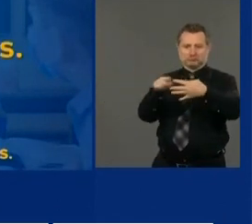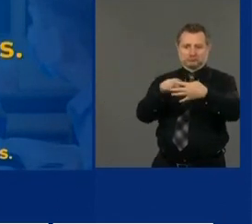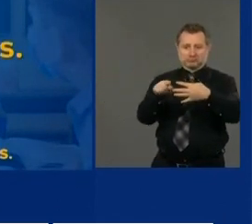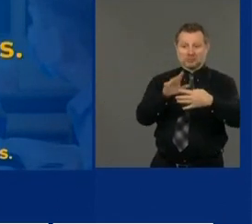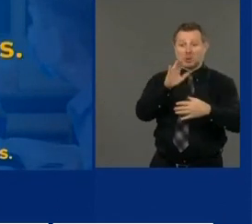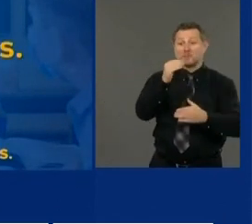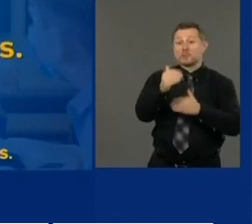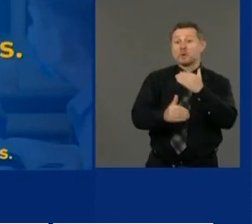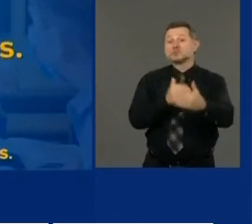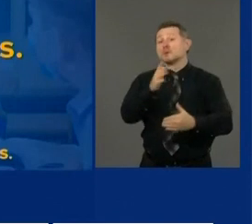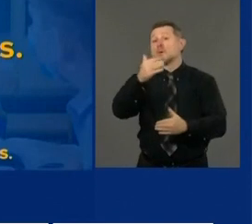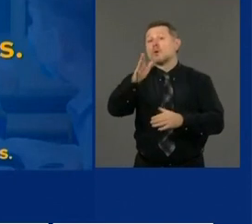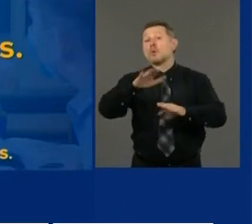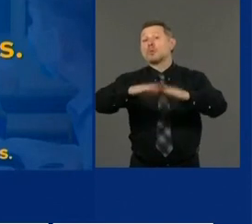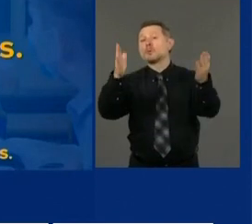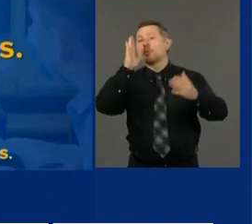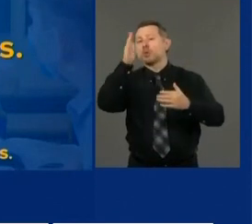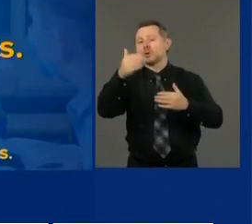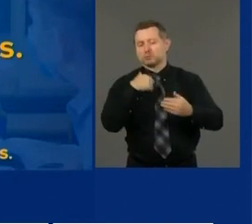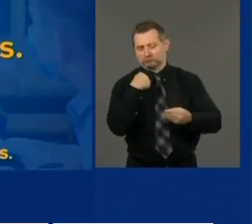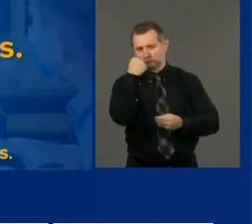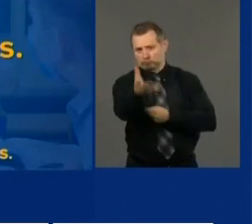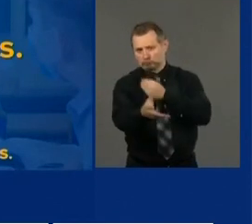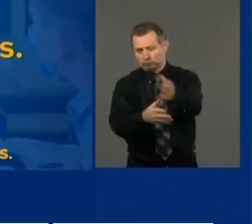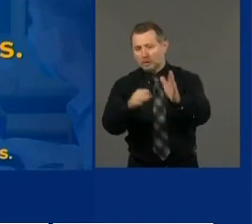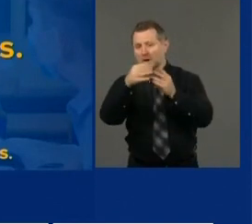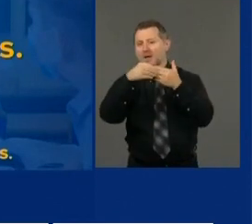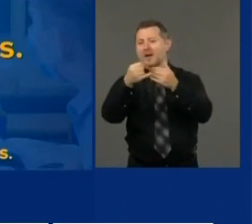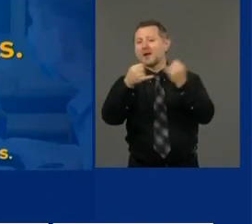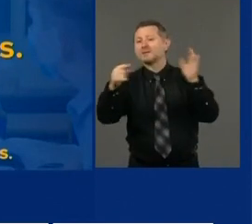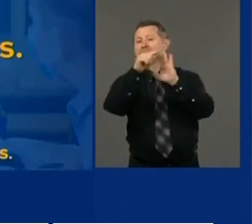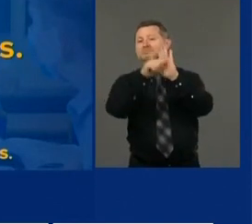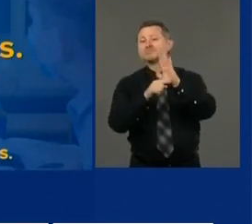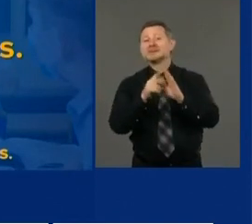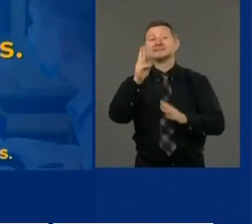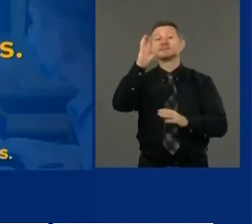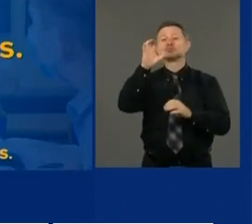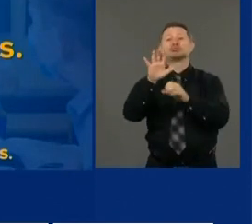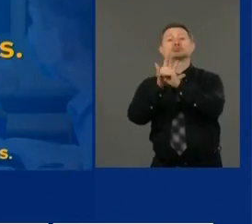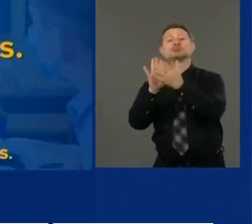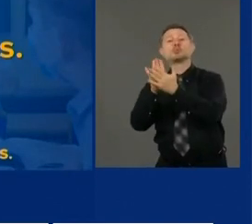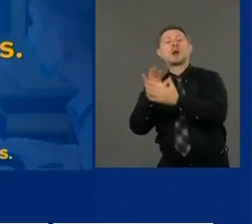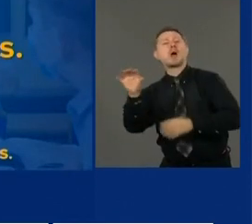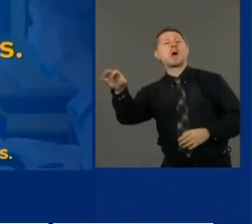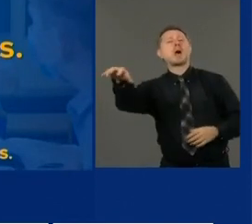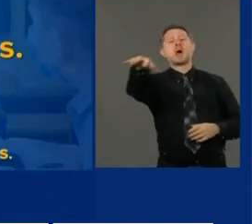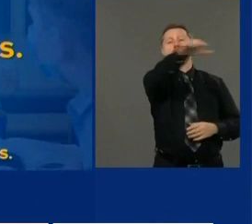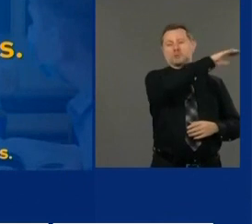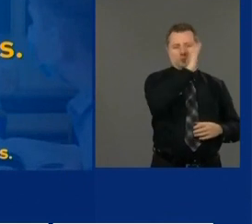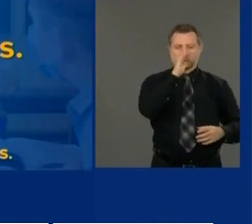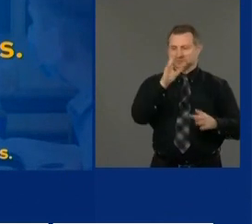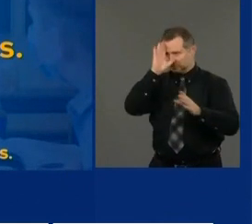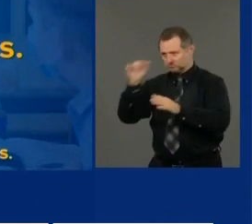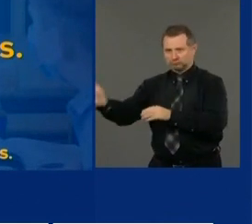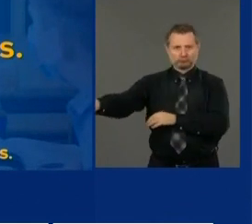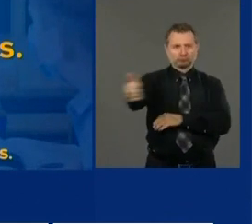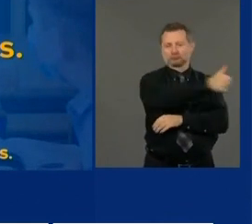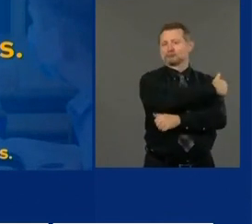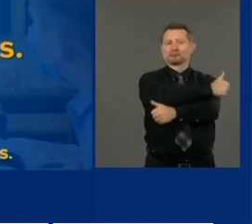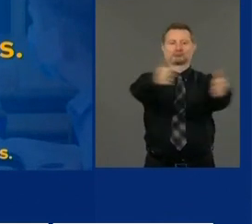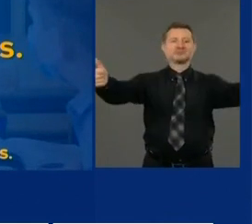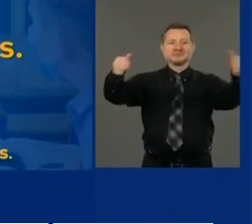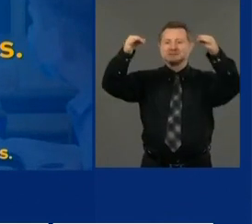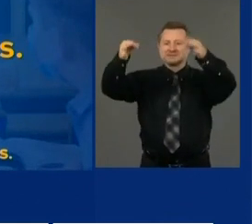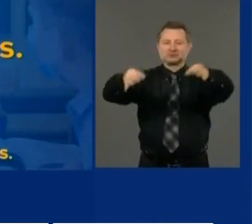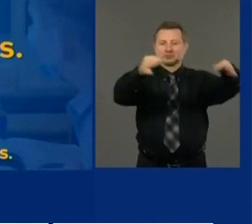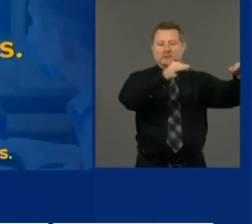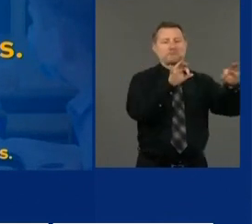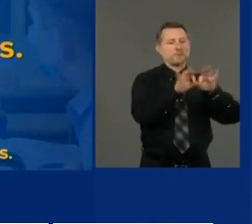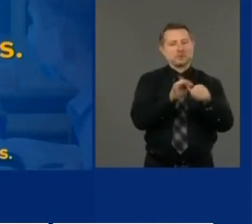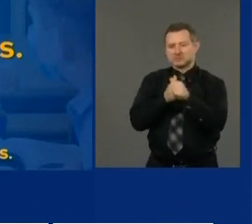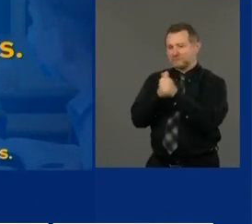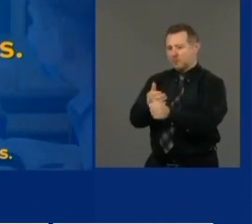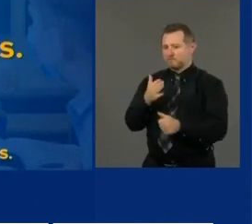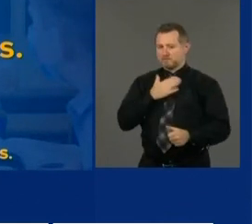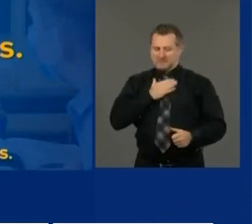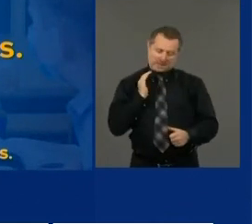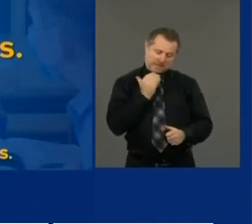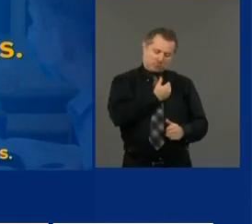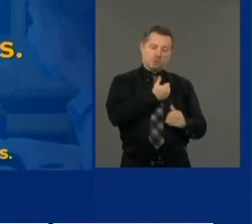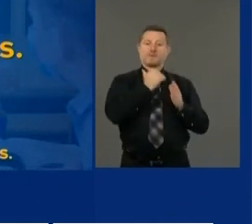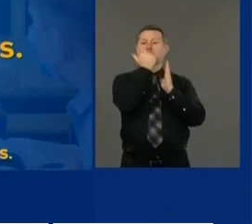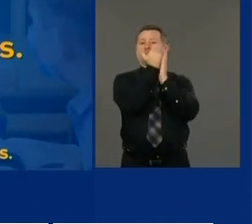STOP BUTTON, OKAY?